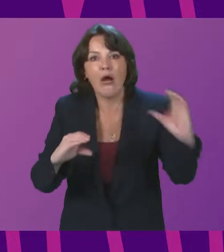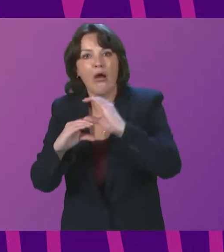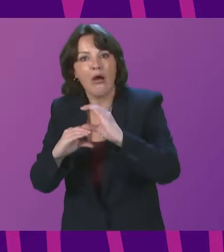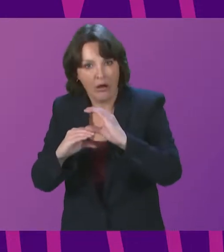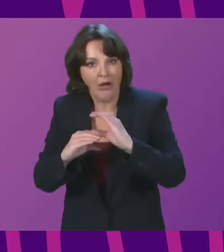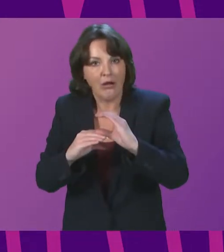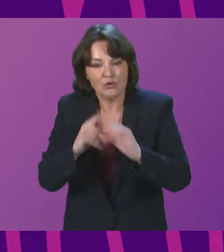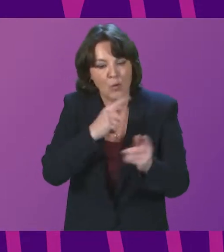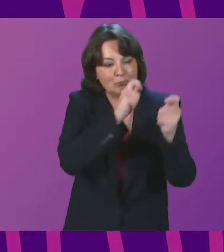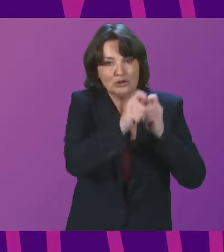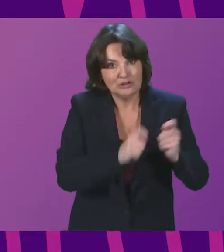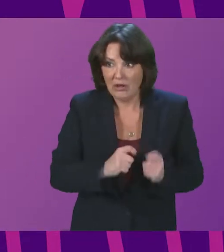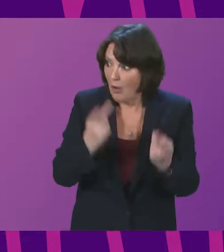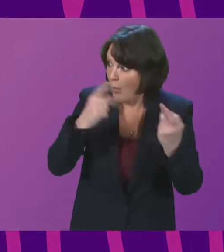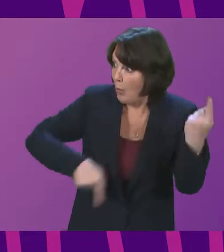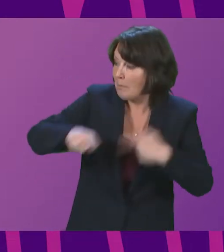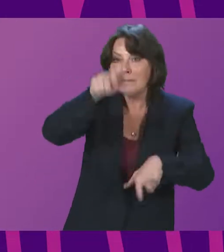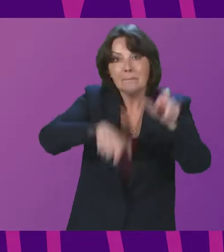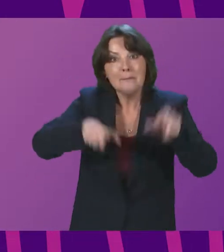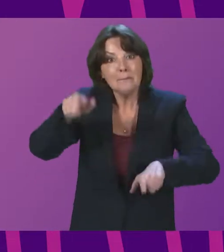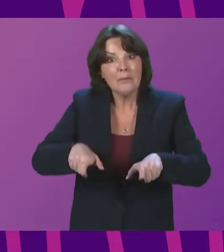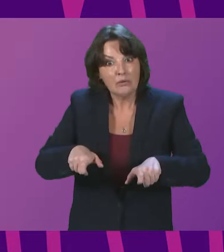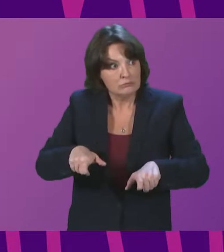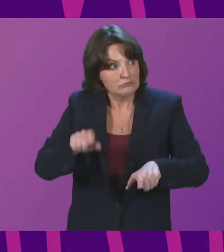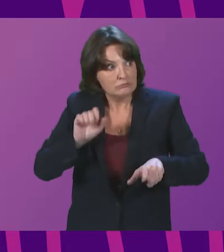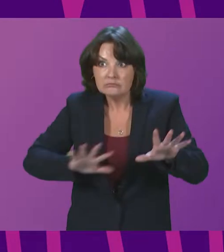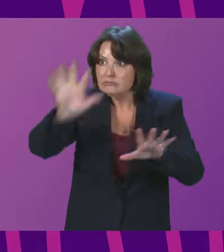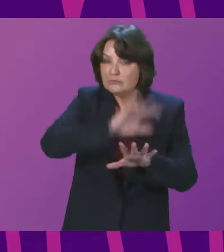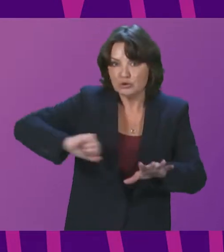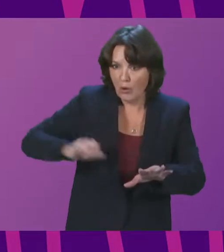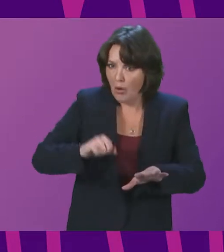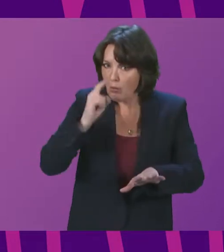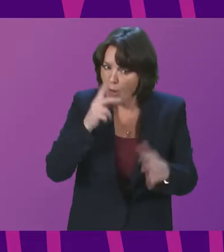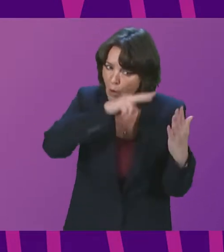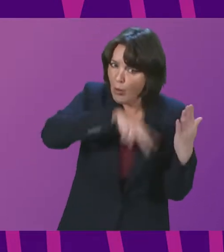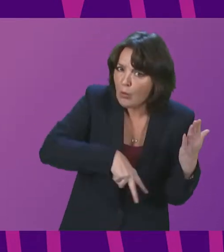as people across the country, will respond, so that we can build a system that is fit